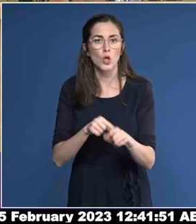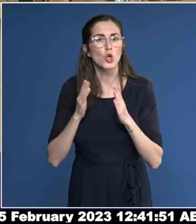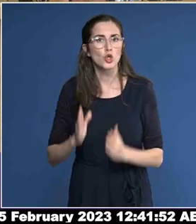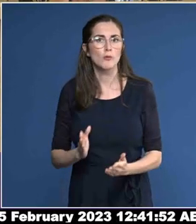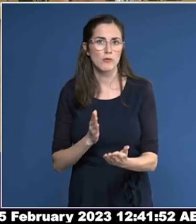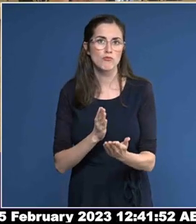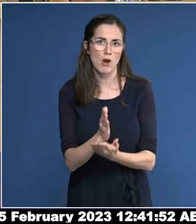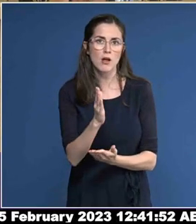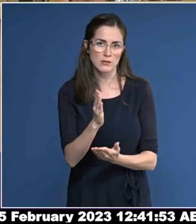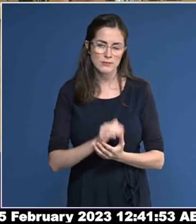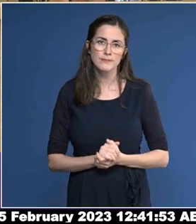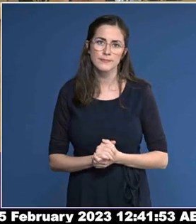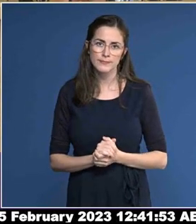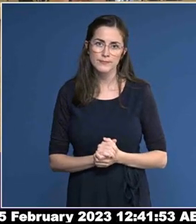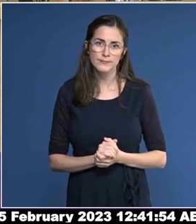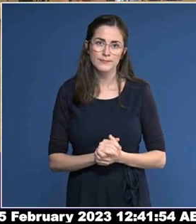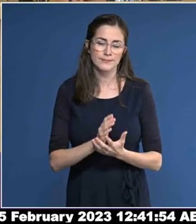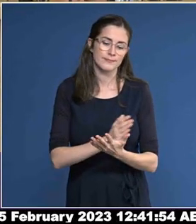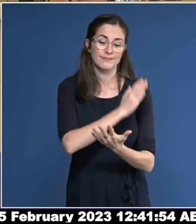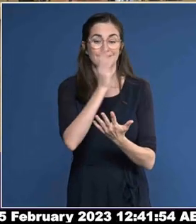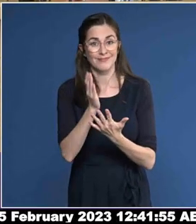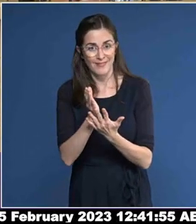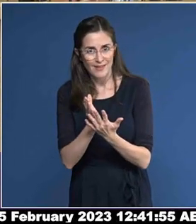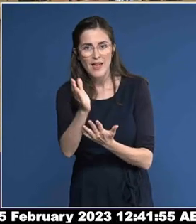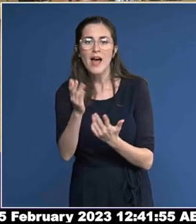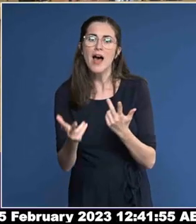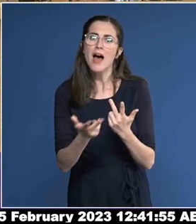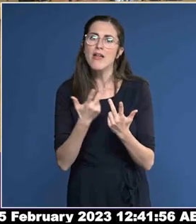And finally, we also have a strategic pillar around a powerful voice for change.